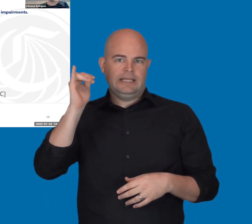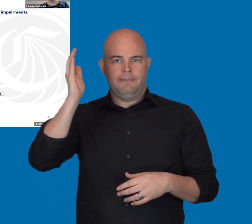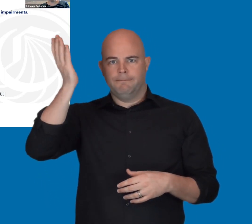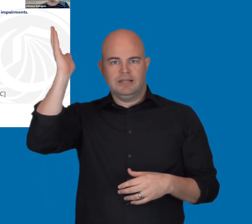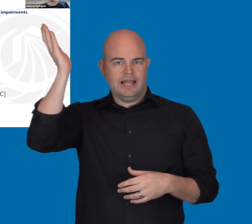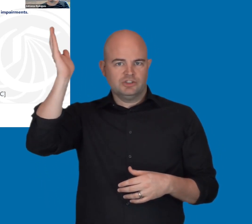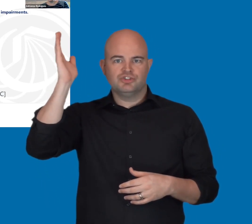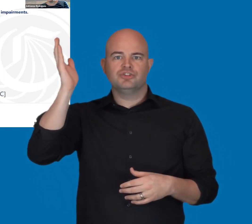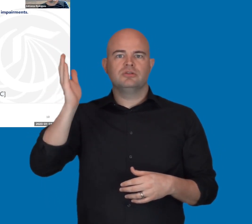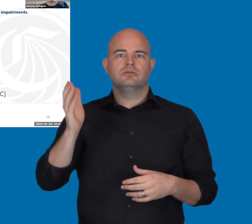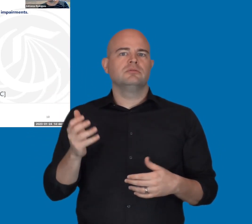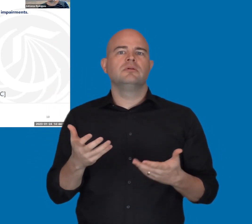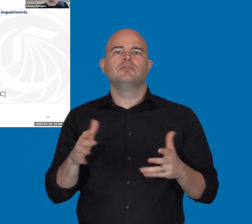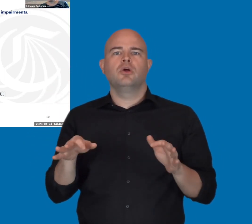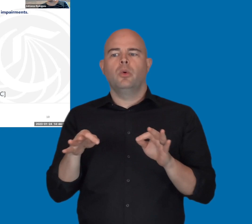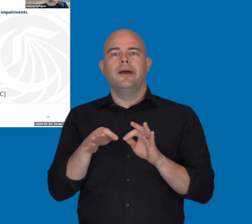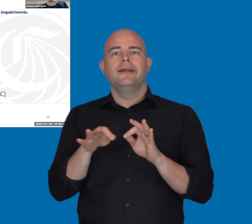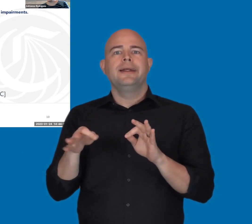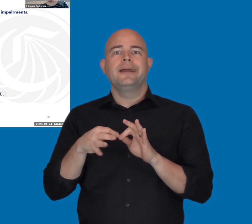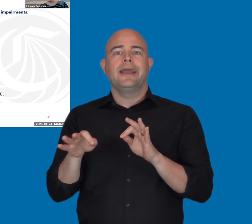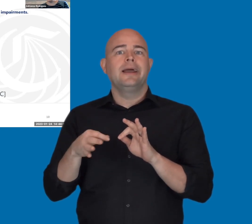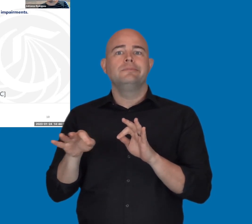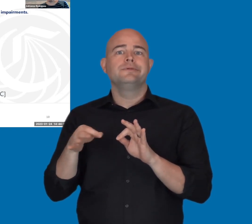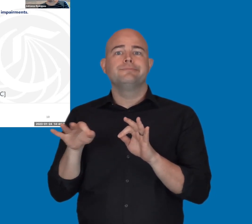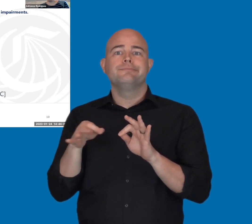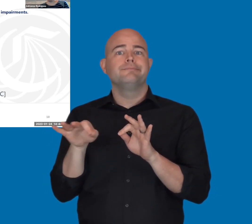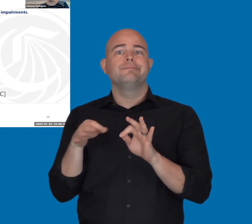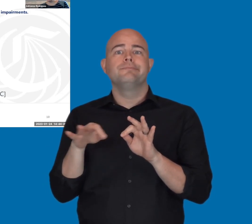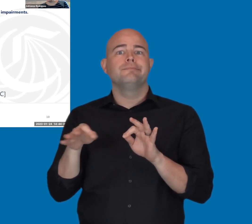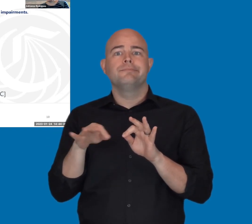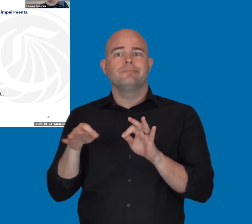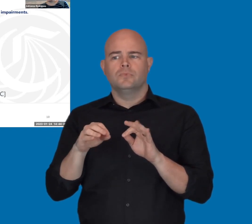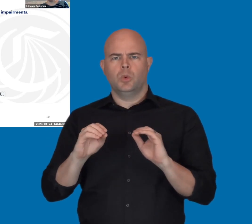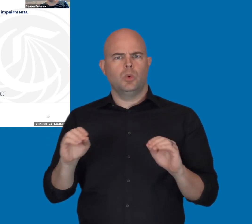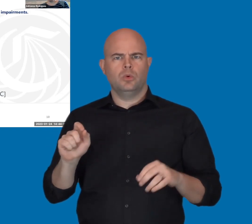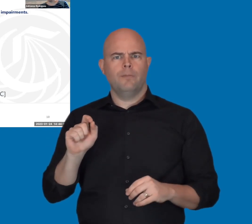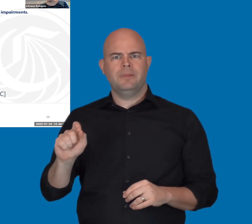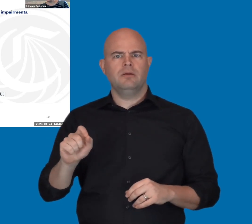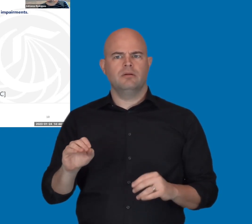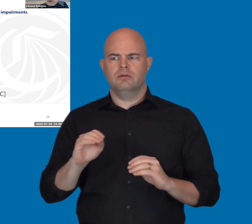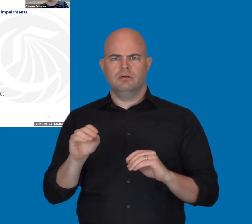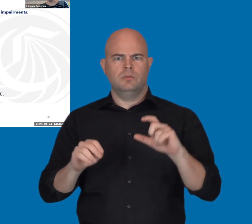You don't want your captions to just be, you know, run on sentences, no uppercase.